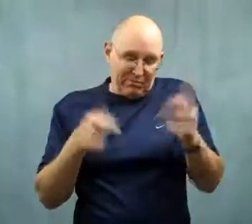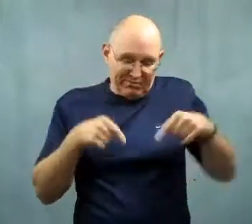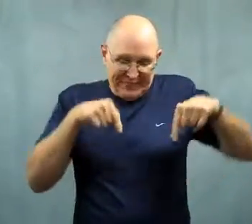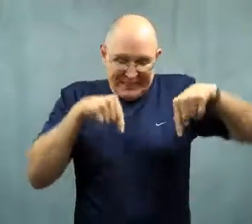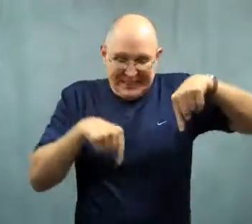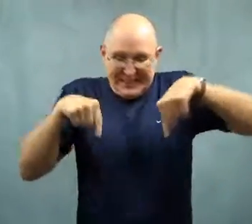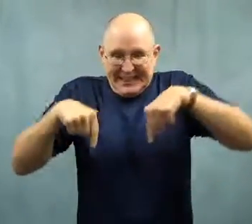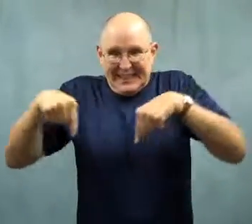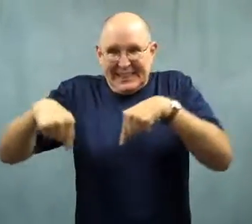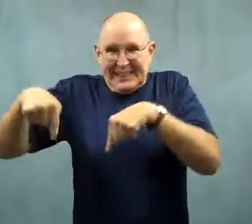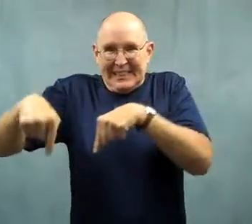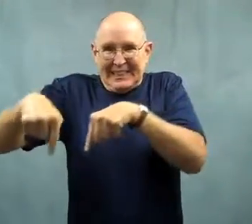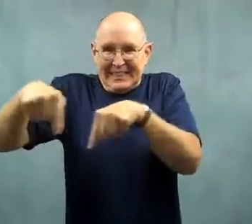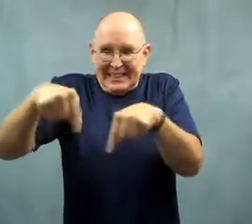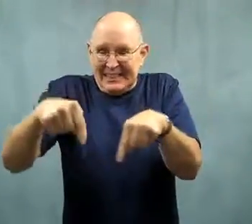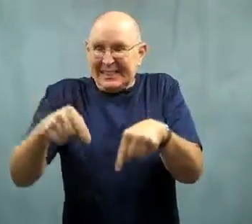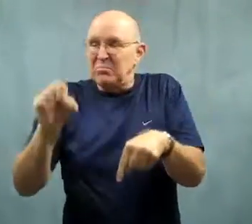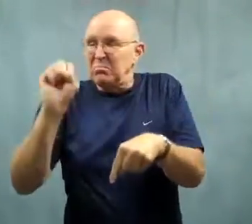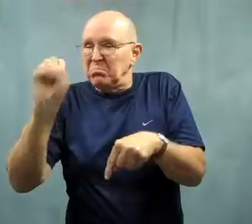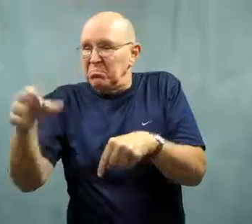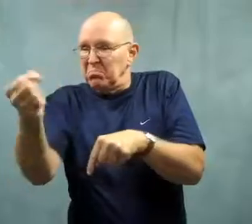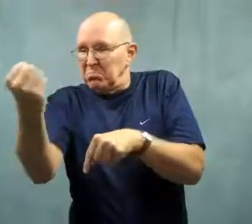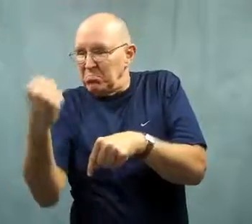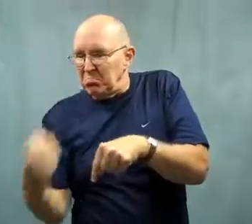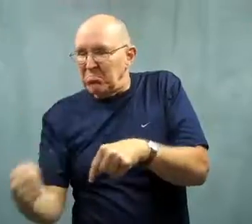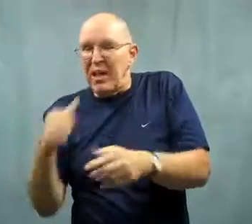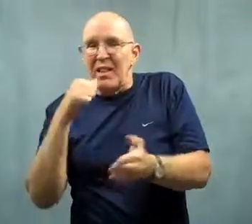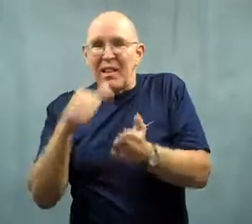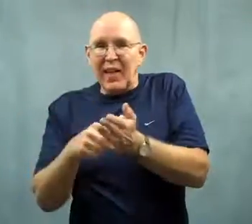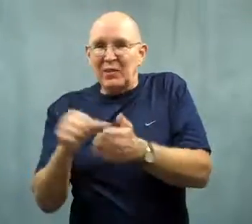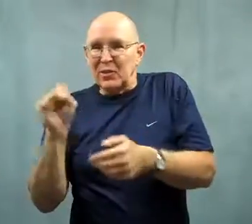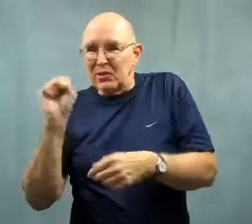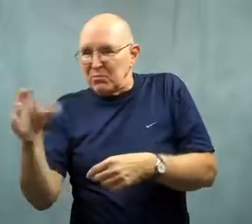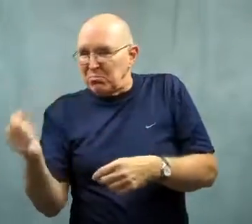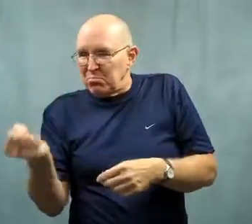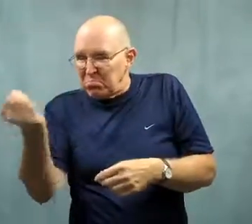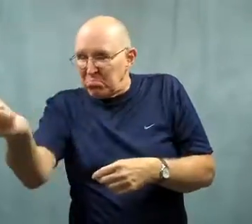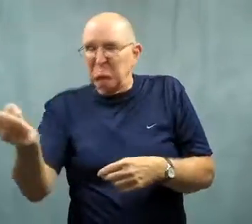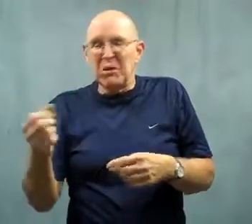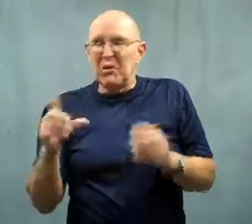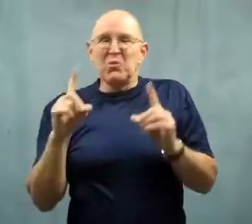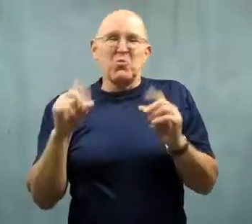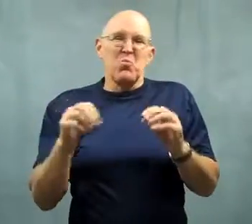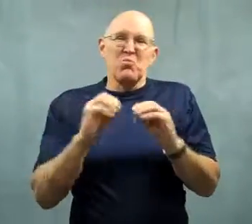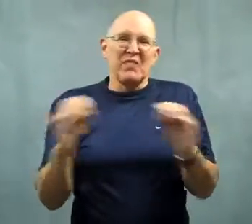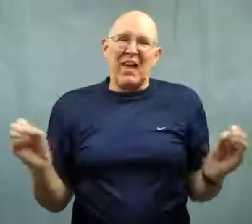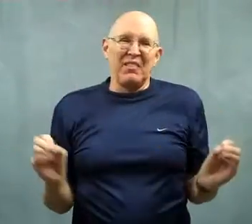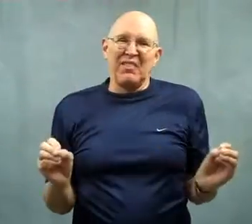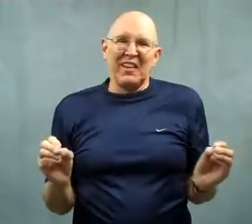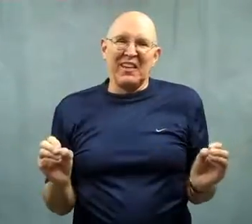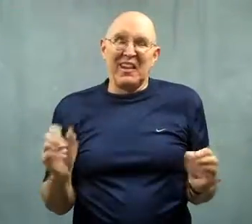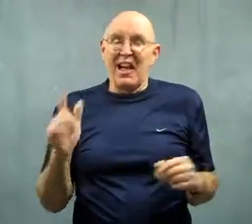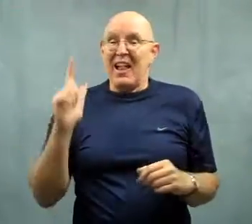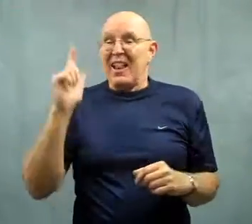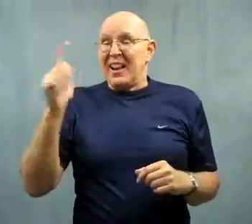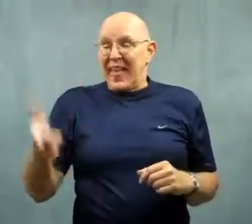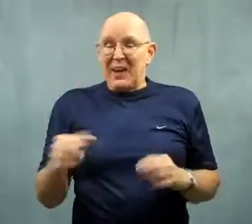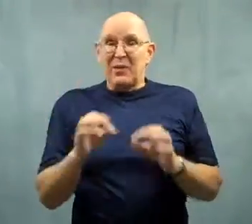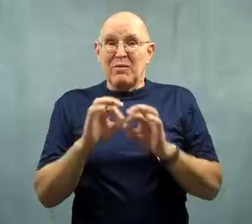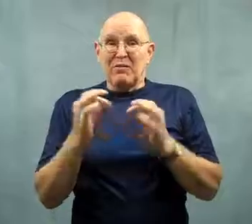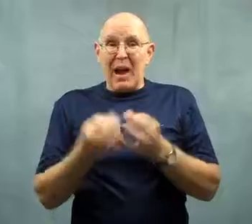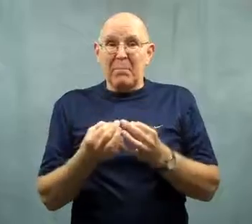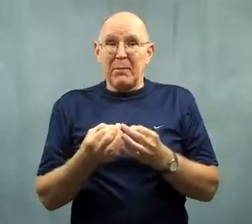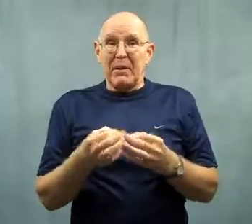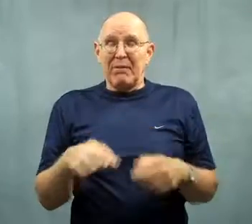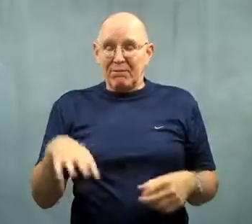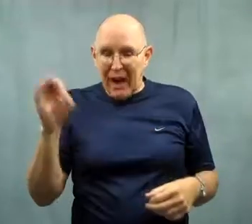He didn't do anything, just stepped around it, and delivered the mail.